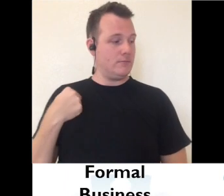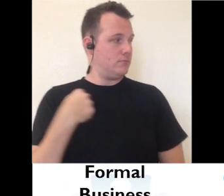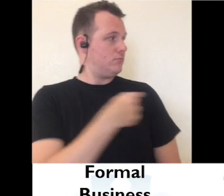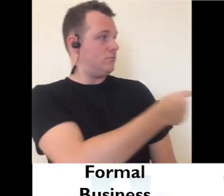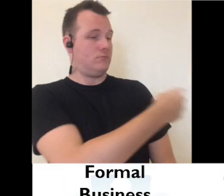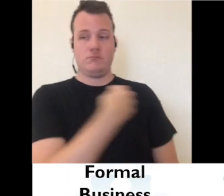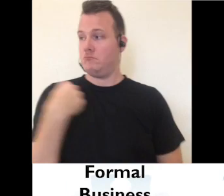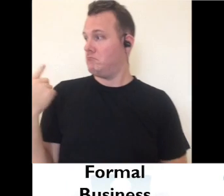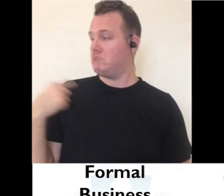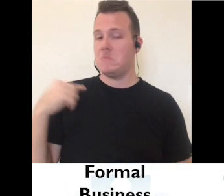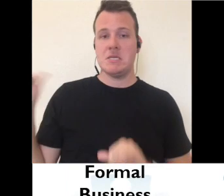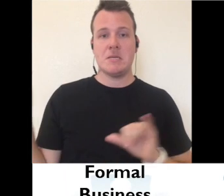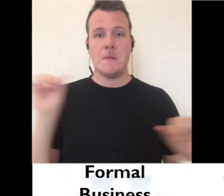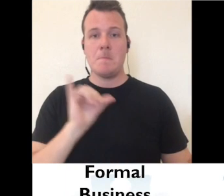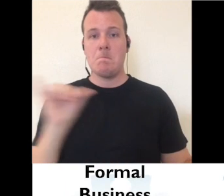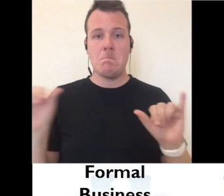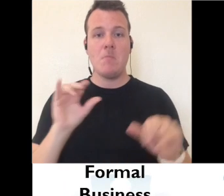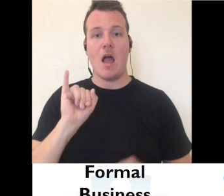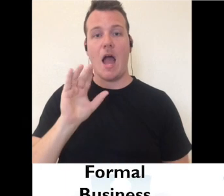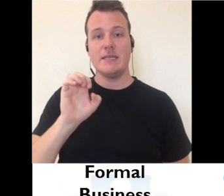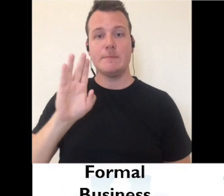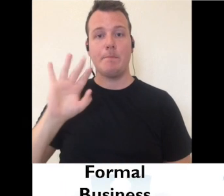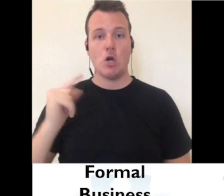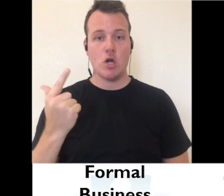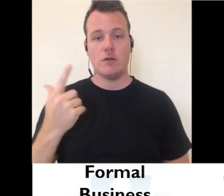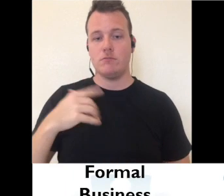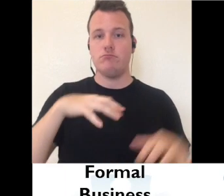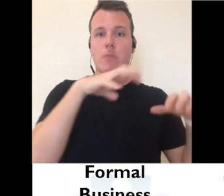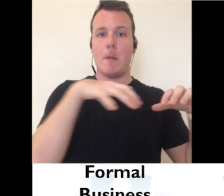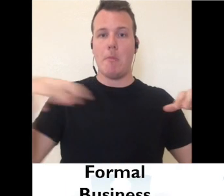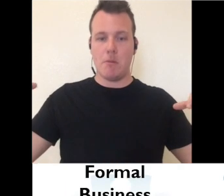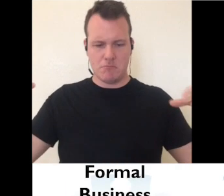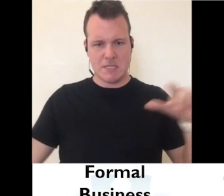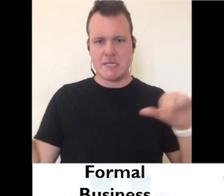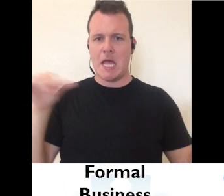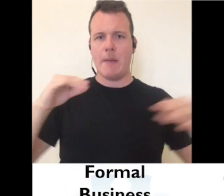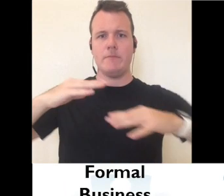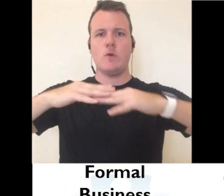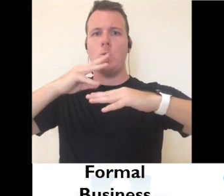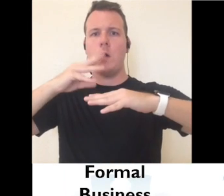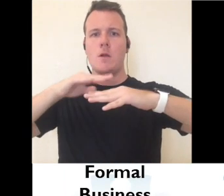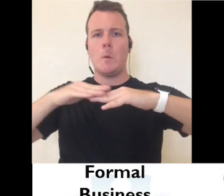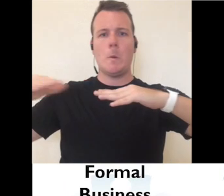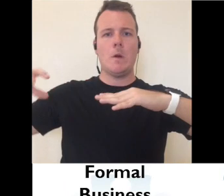another because we're all hearing care, right? Well when- when we all look the